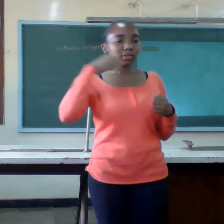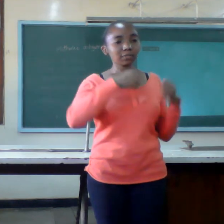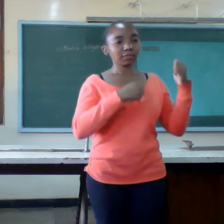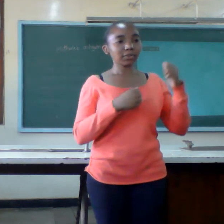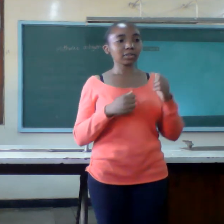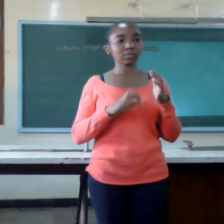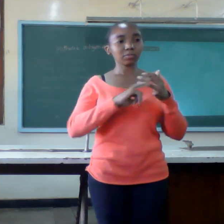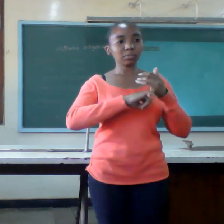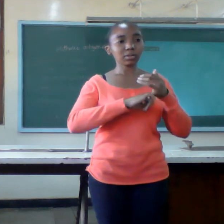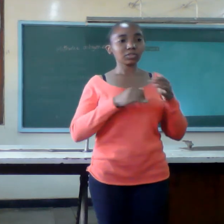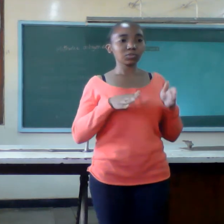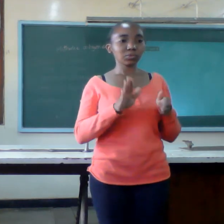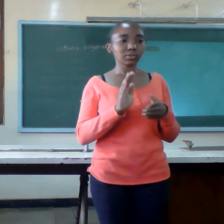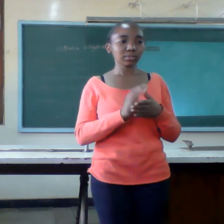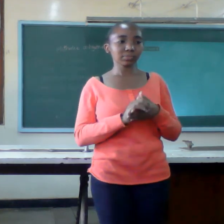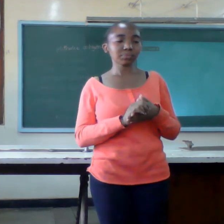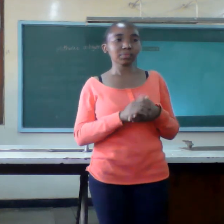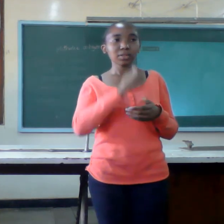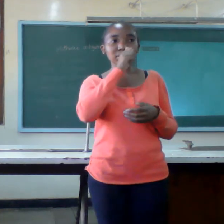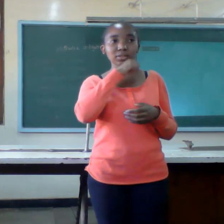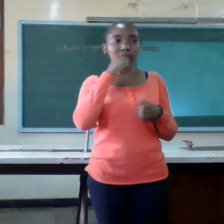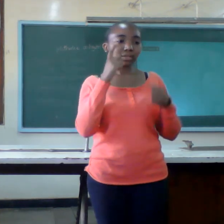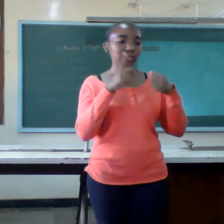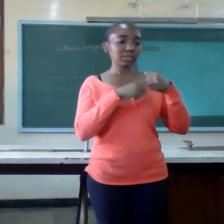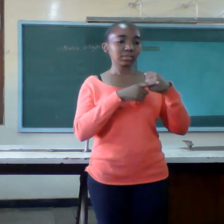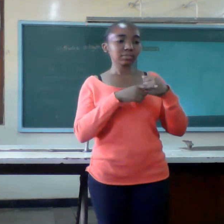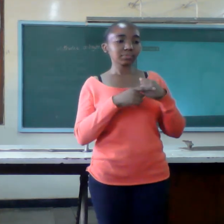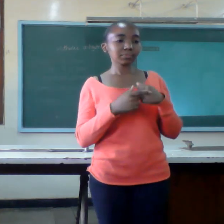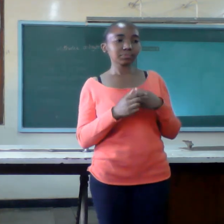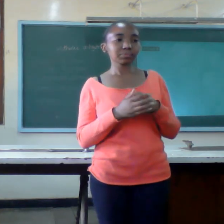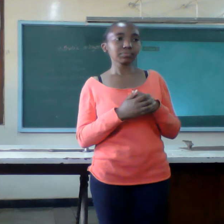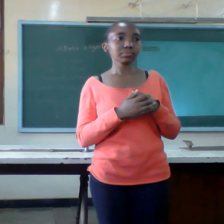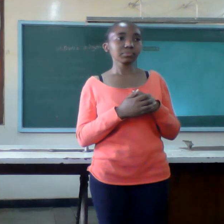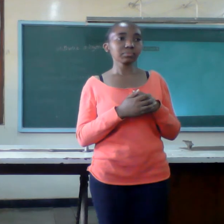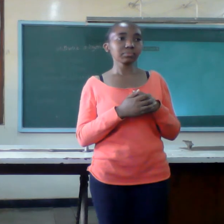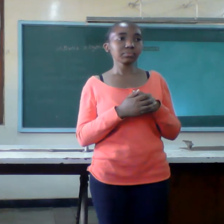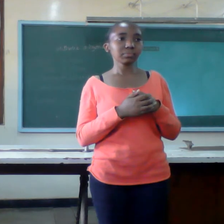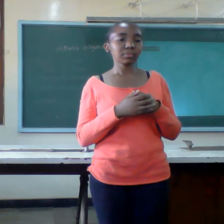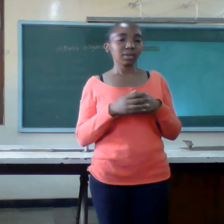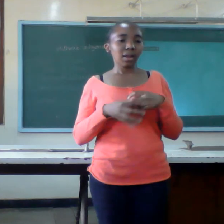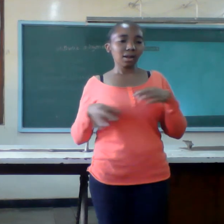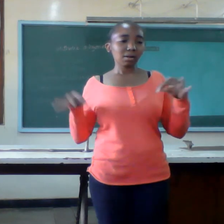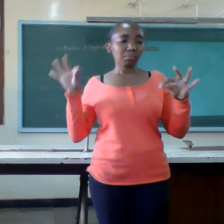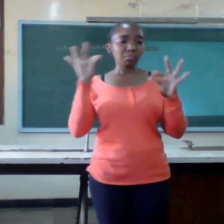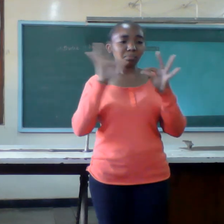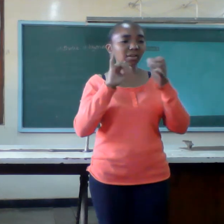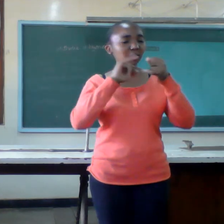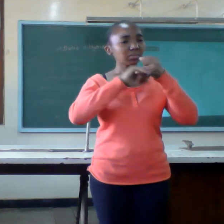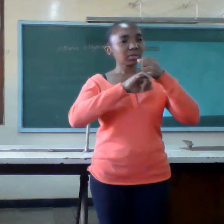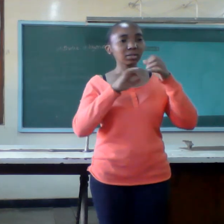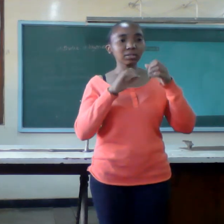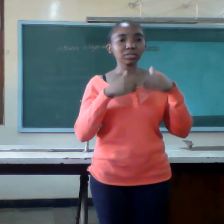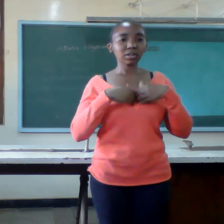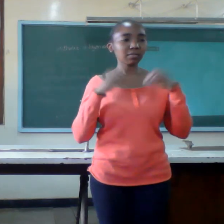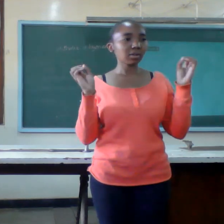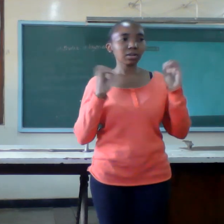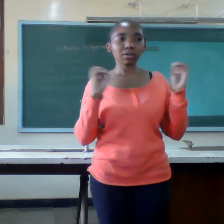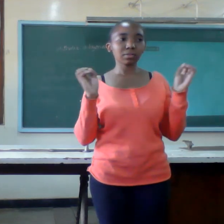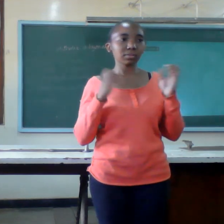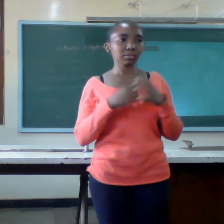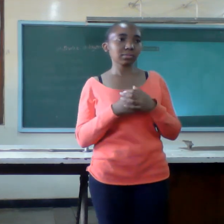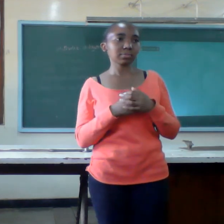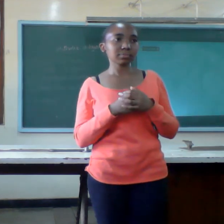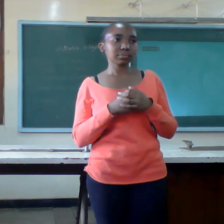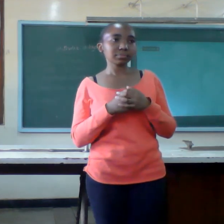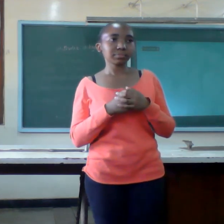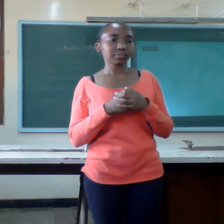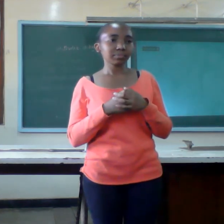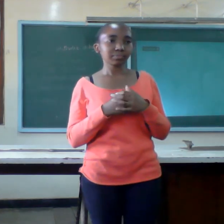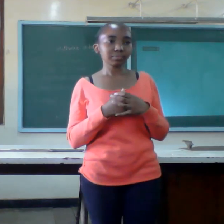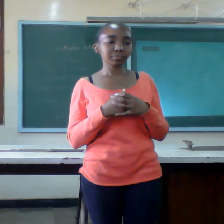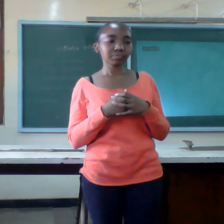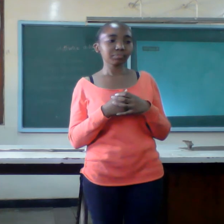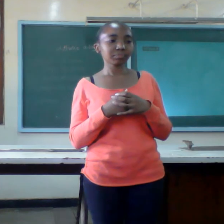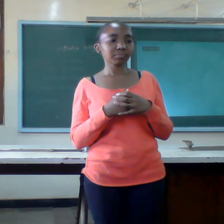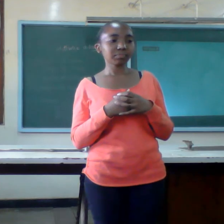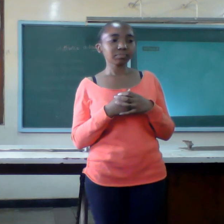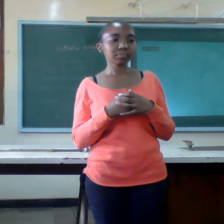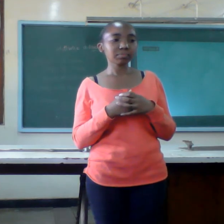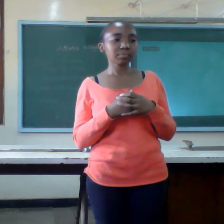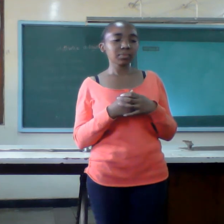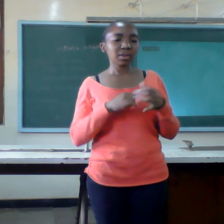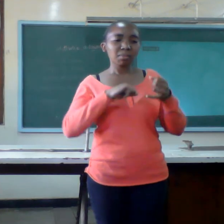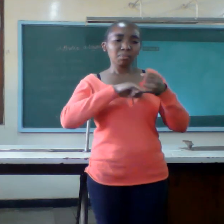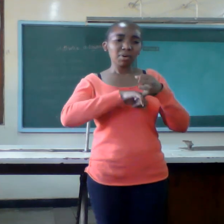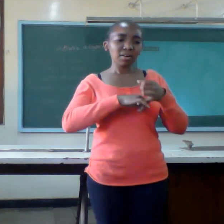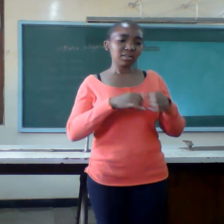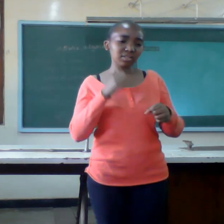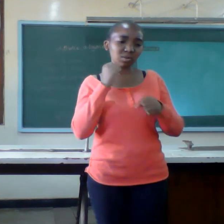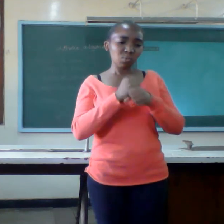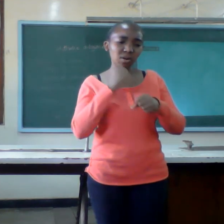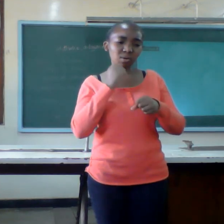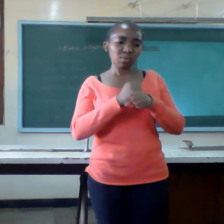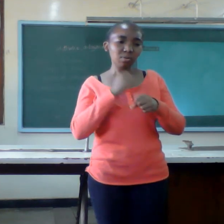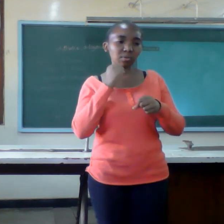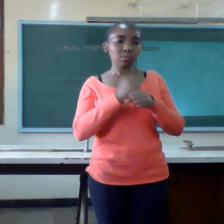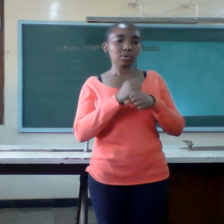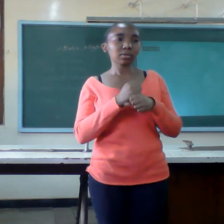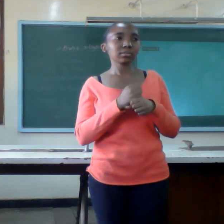secretary there is no perfect marriage stories with marriage marriage is hard work here yourself